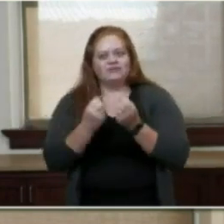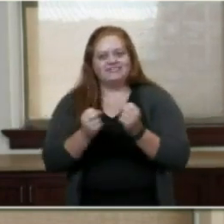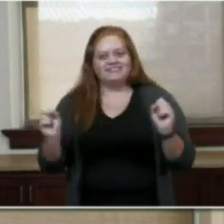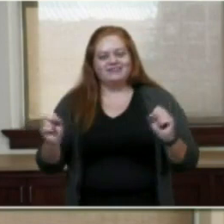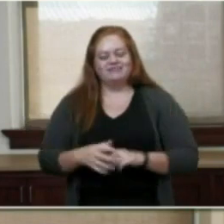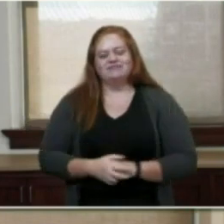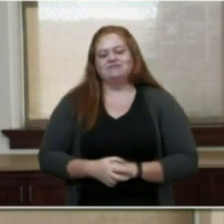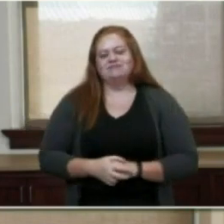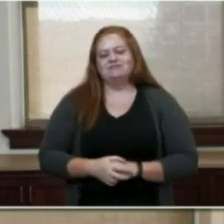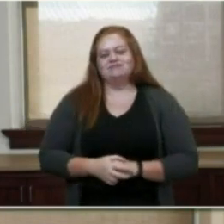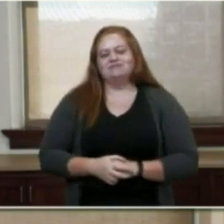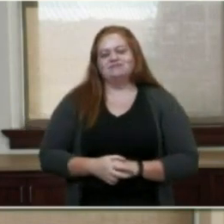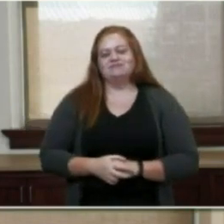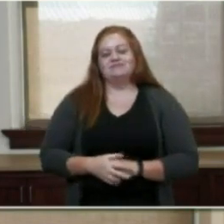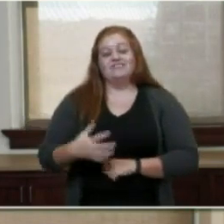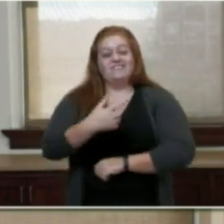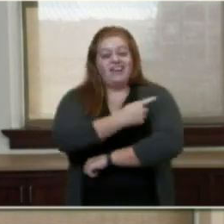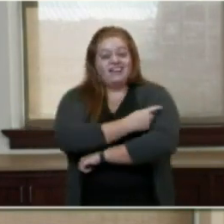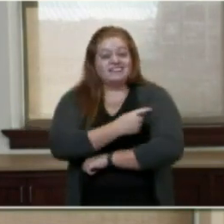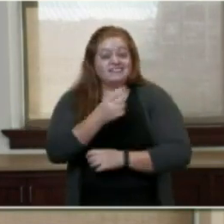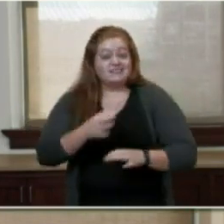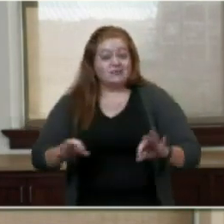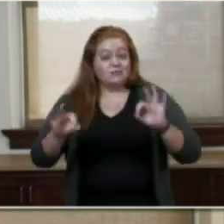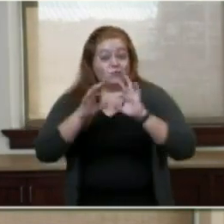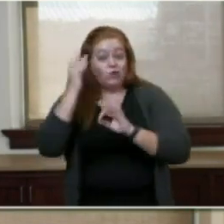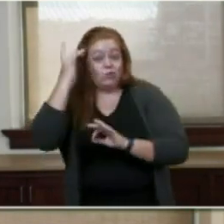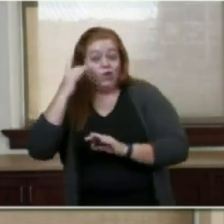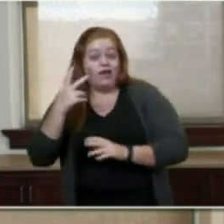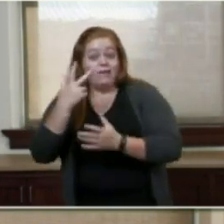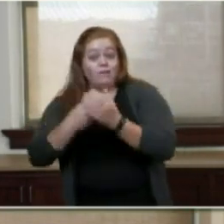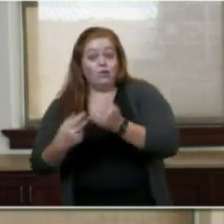The importance of the vaccine for both the vaccinated and unvaccinated was